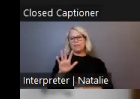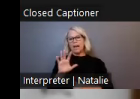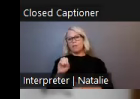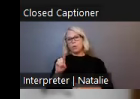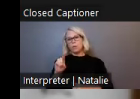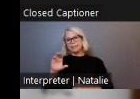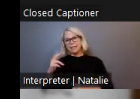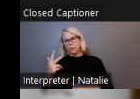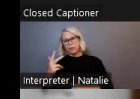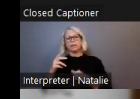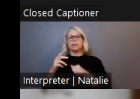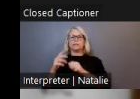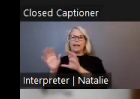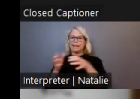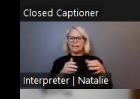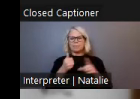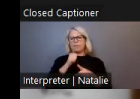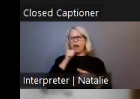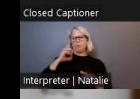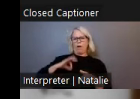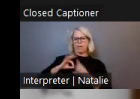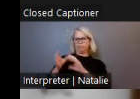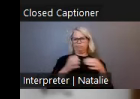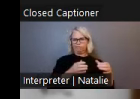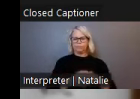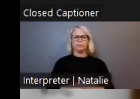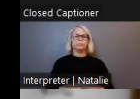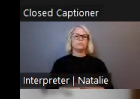are nonprofit organizations.